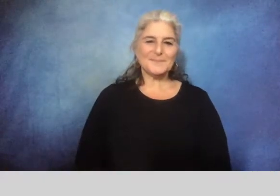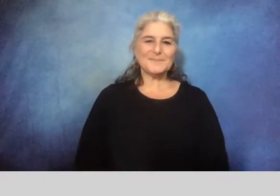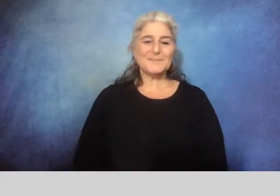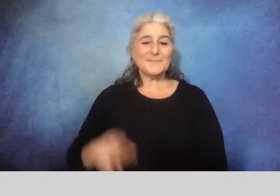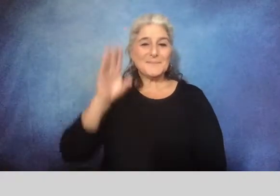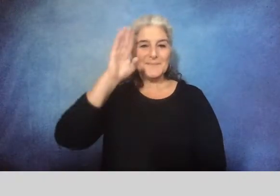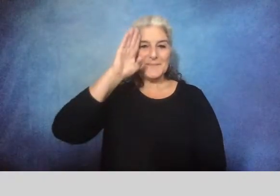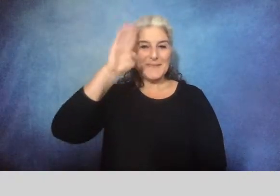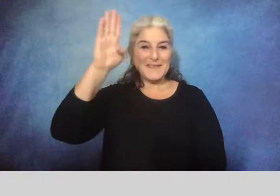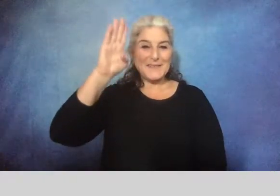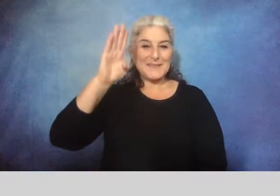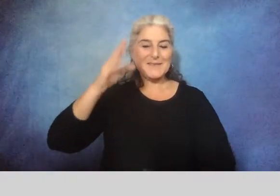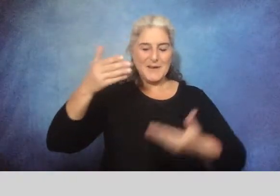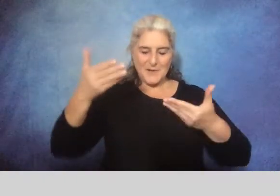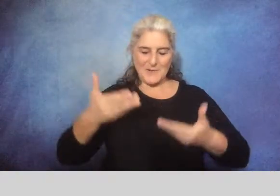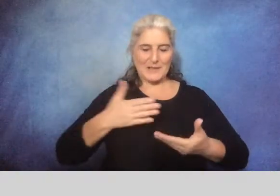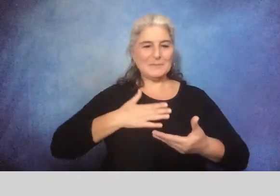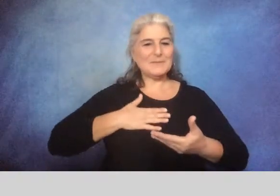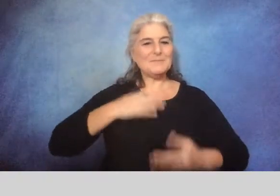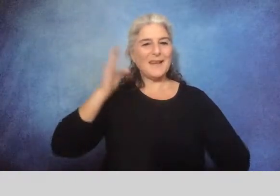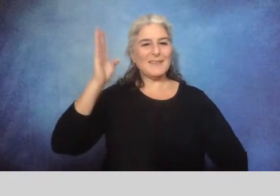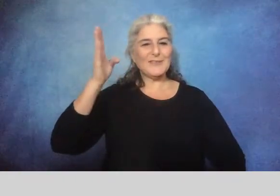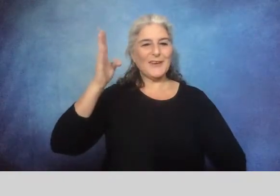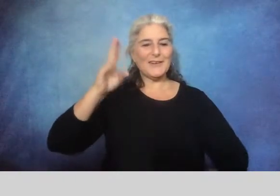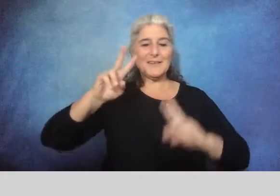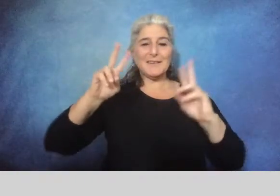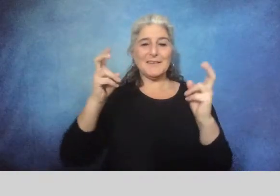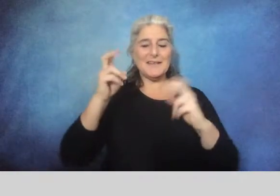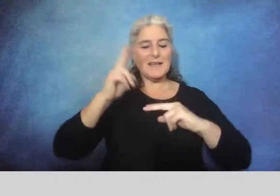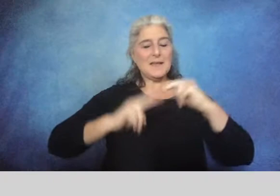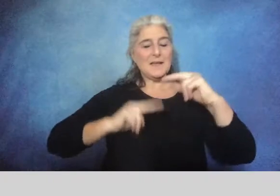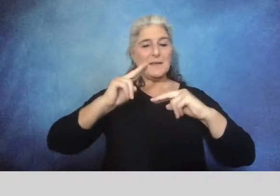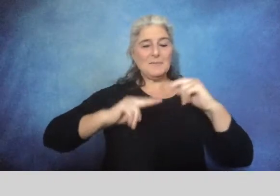Hello, welcome to my talk: Build plugins with Pluggy.